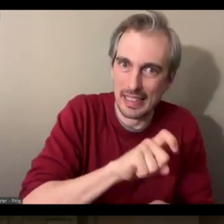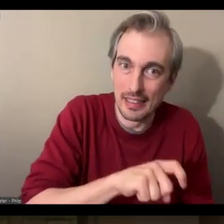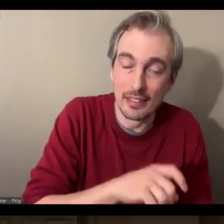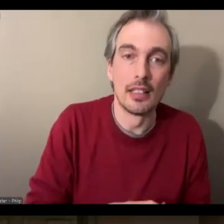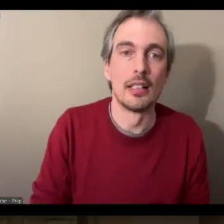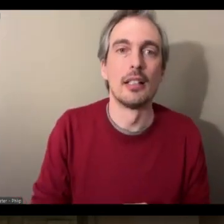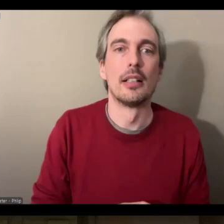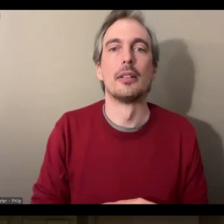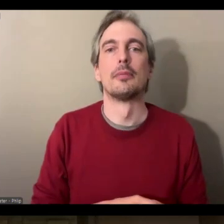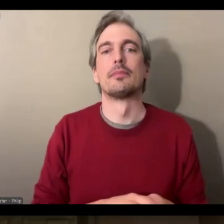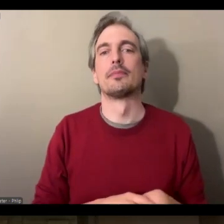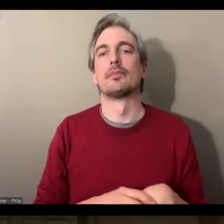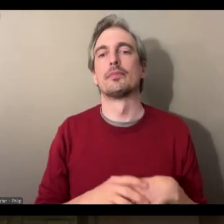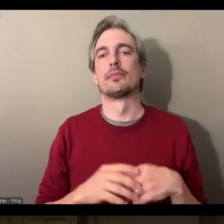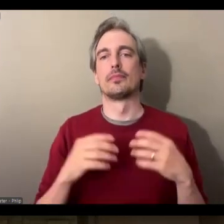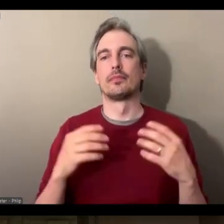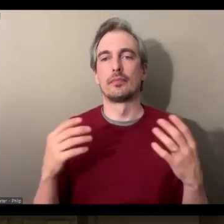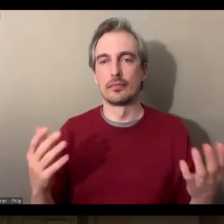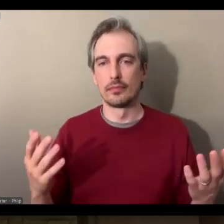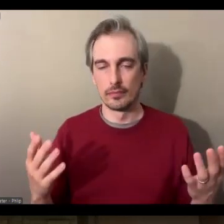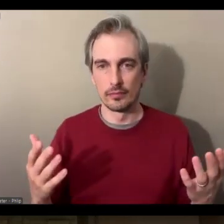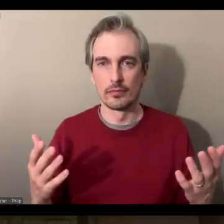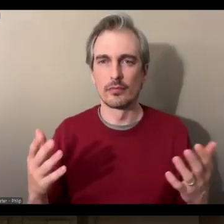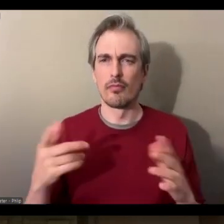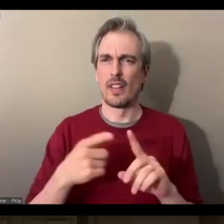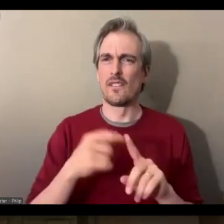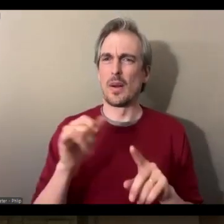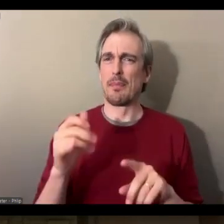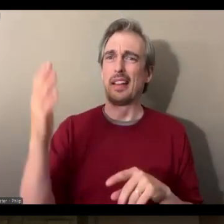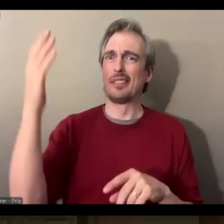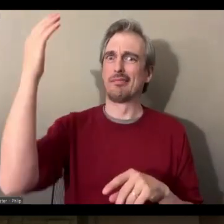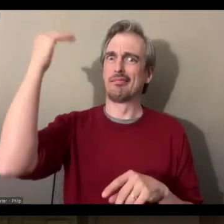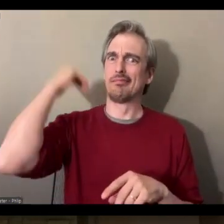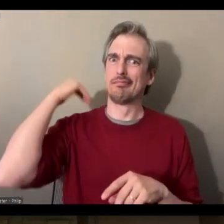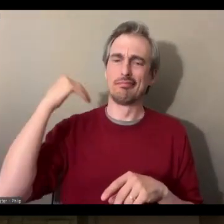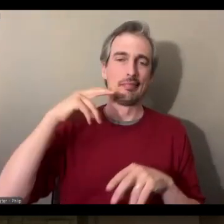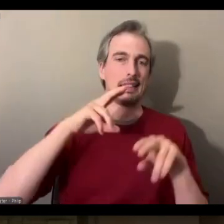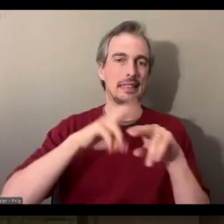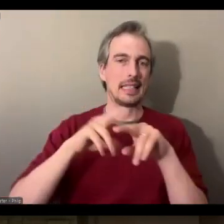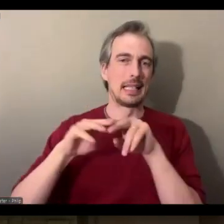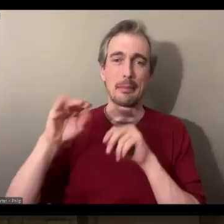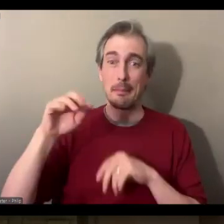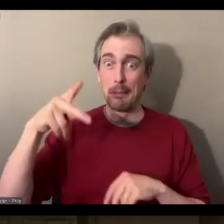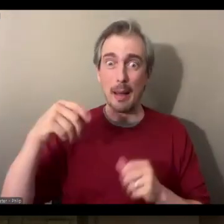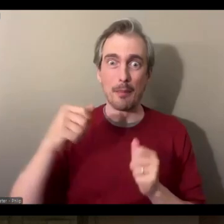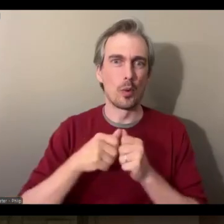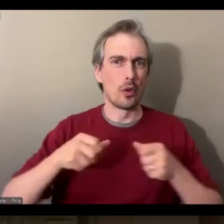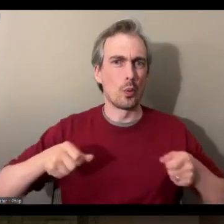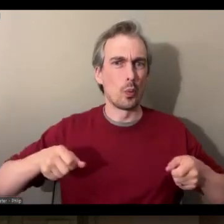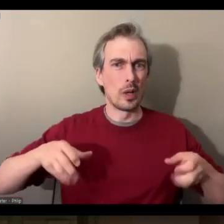from the initial one, where we were showing a wheelchair seat icon and an access seat icon that